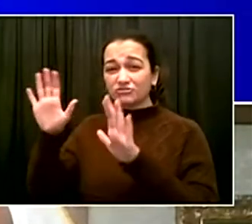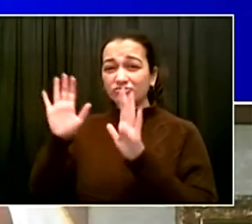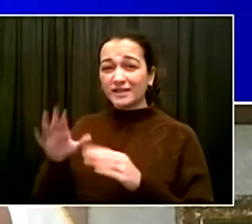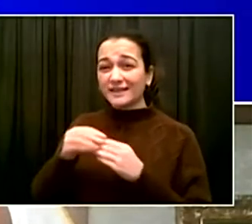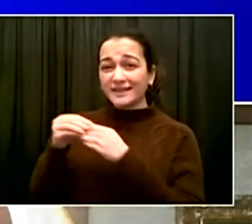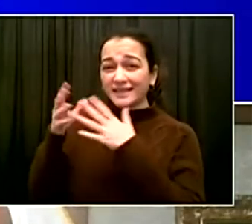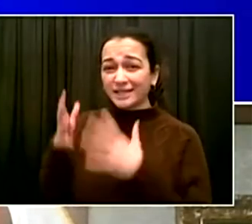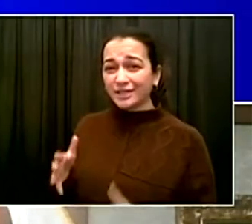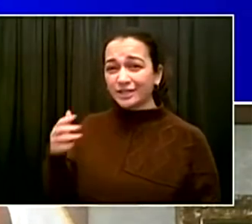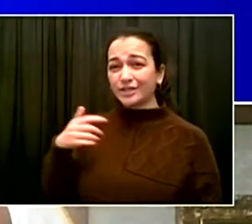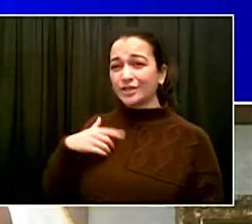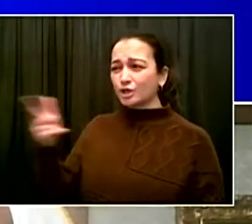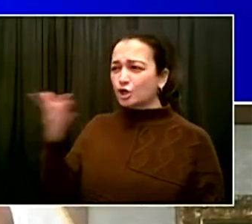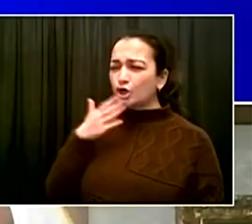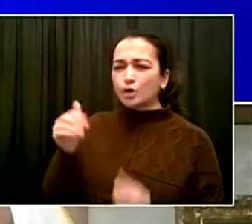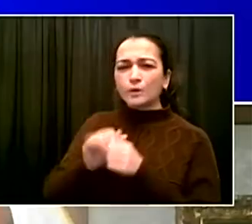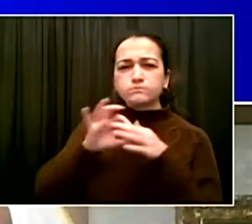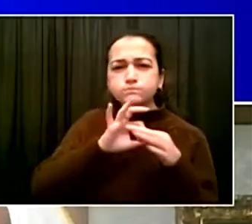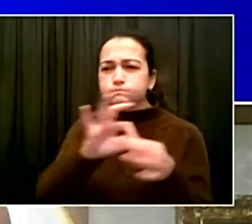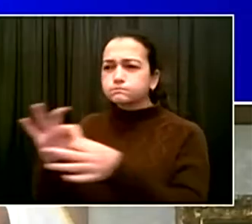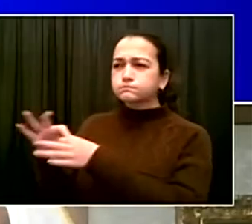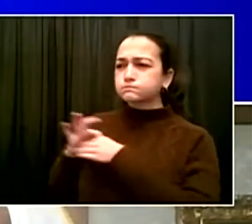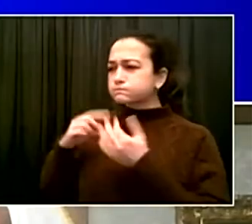THANK YOU SO MUCH. THANK YOU, MAYOR ELECT.